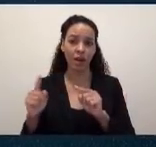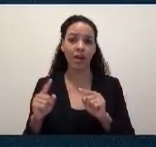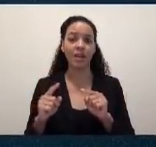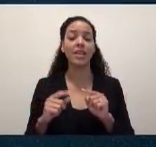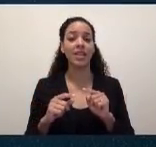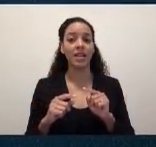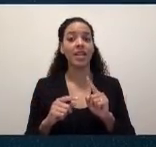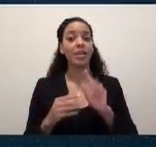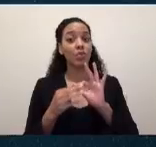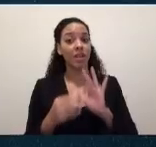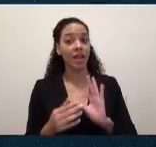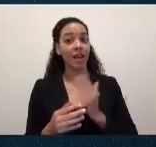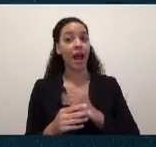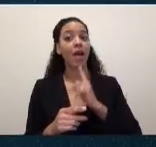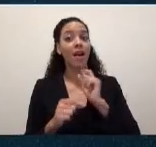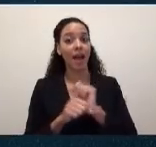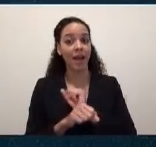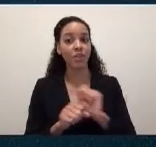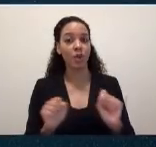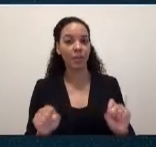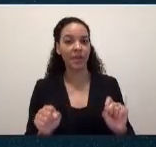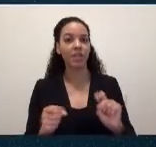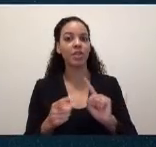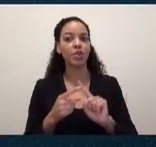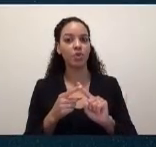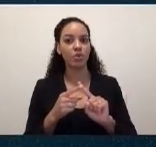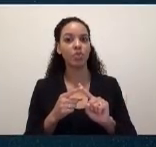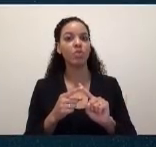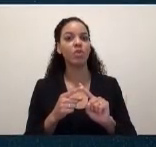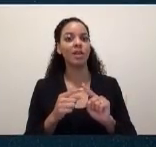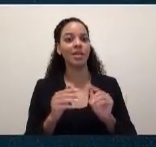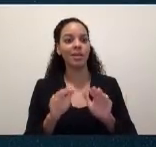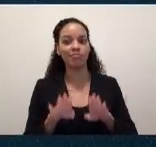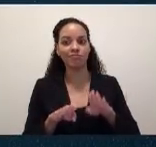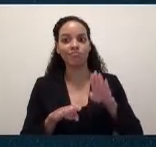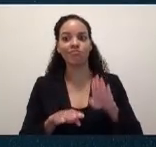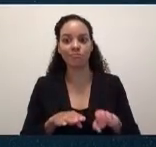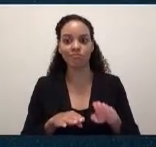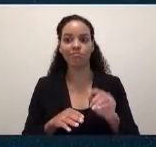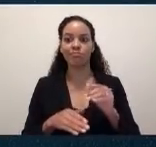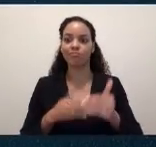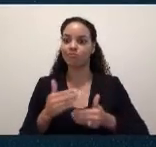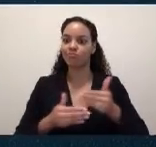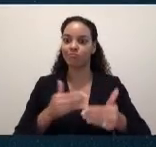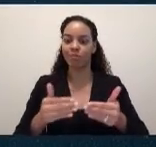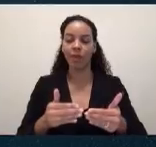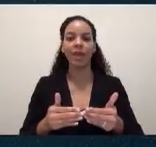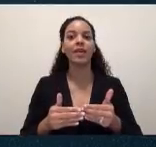to actually leap frog over where we've been and to really just take on these issues that we have known